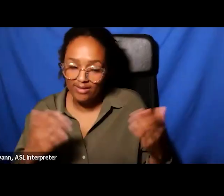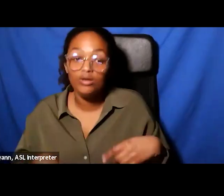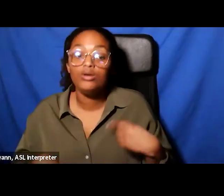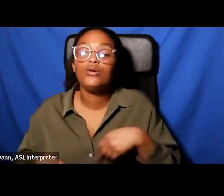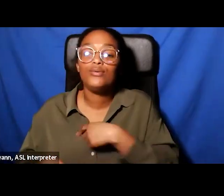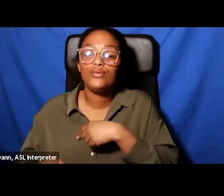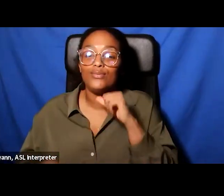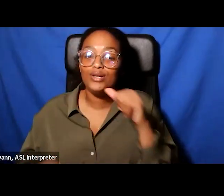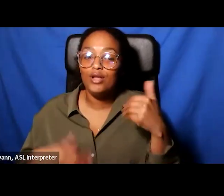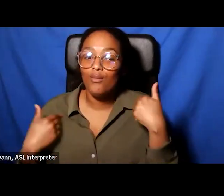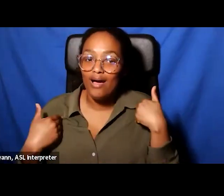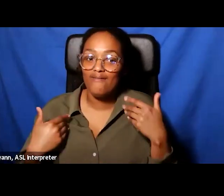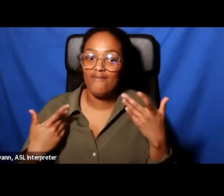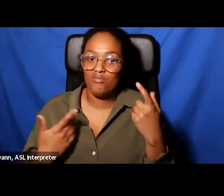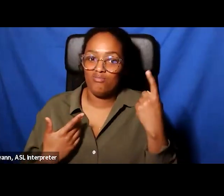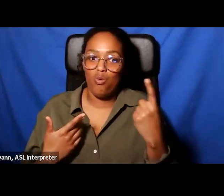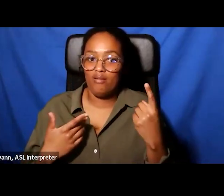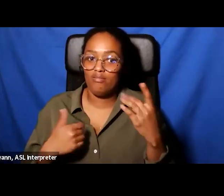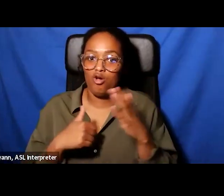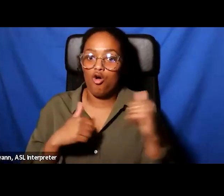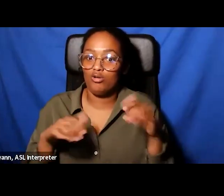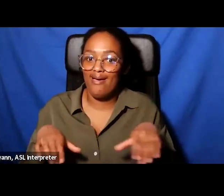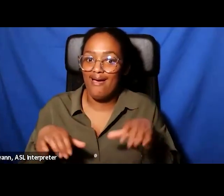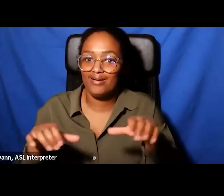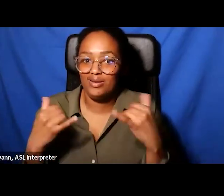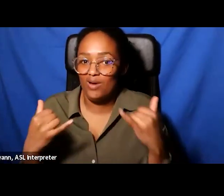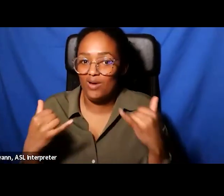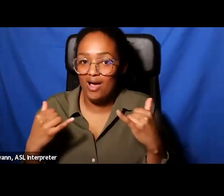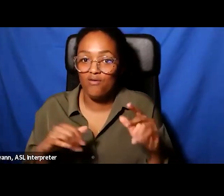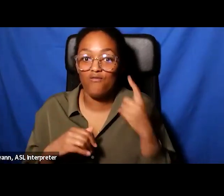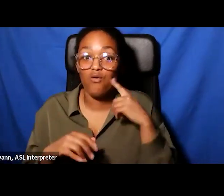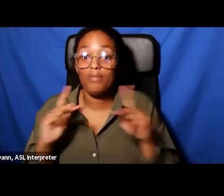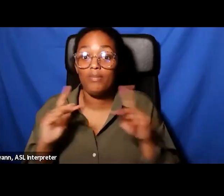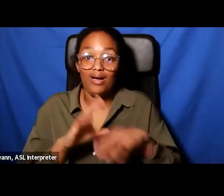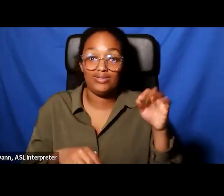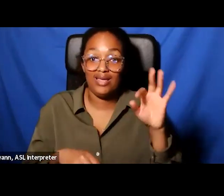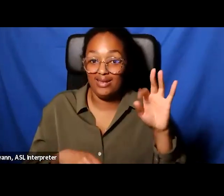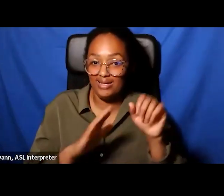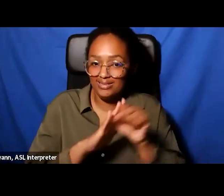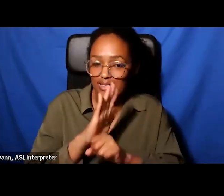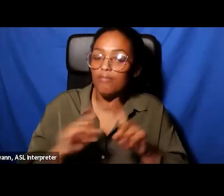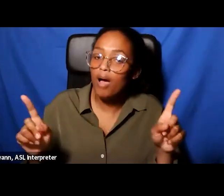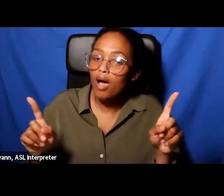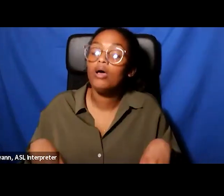an ask right now for people outside the nine states, but we do ask you to think about who you